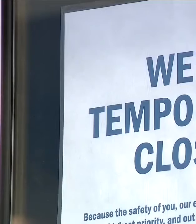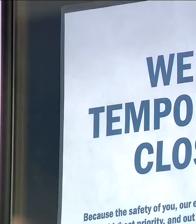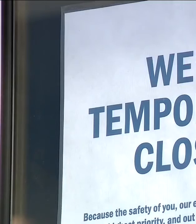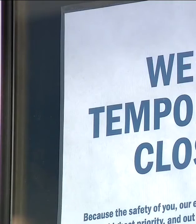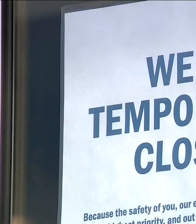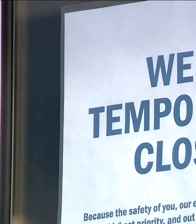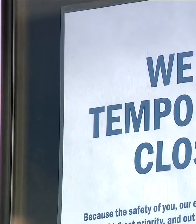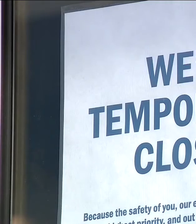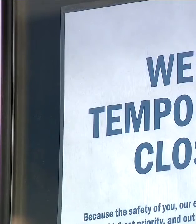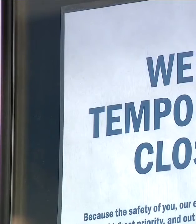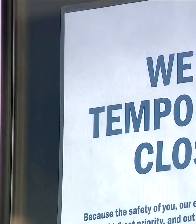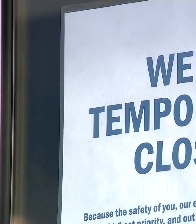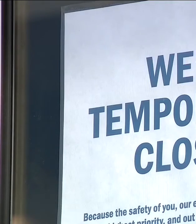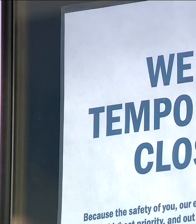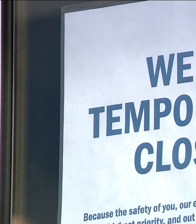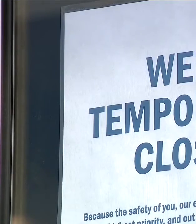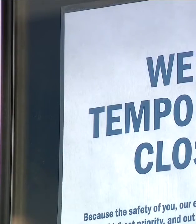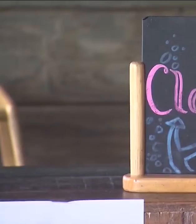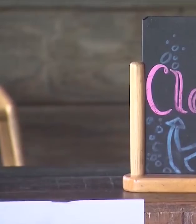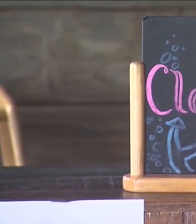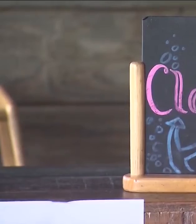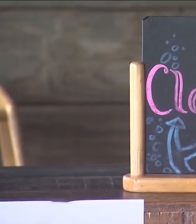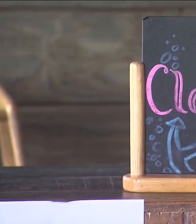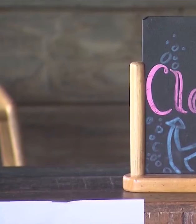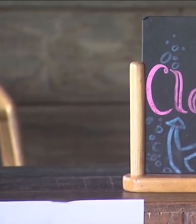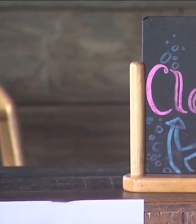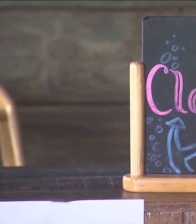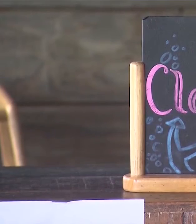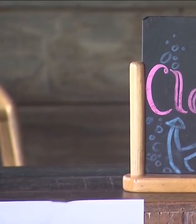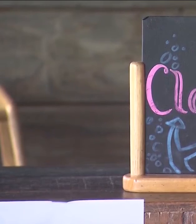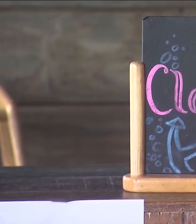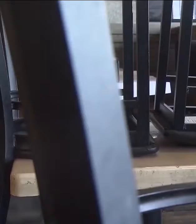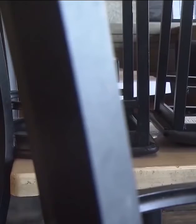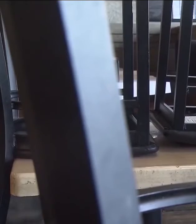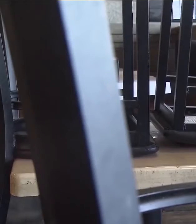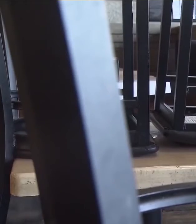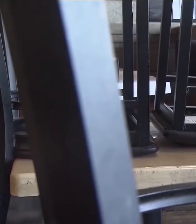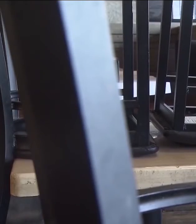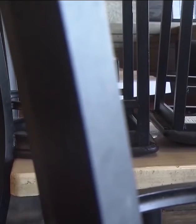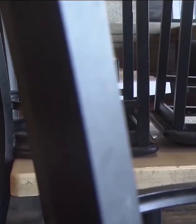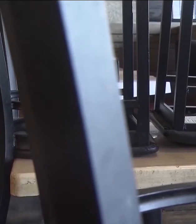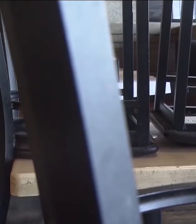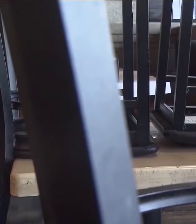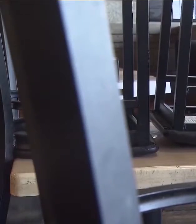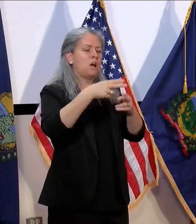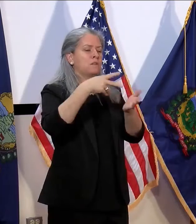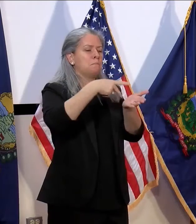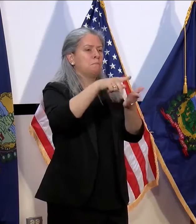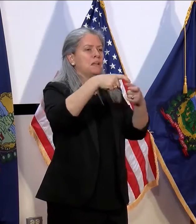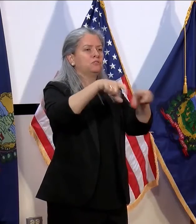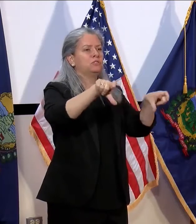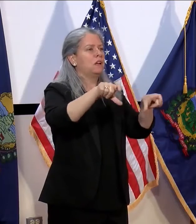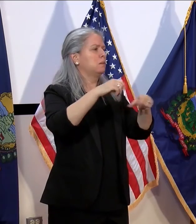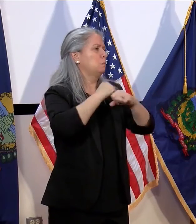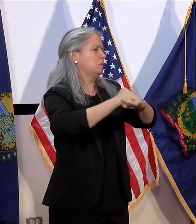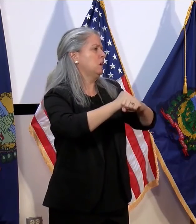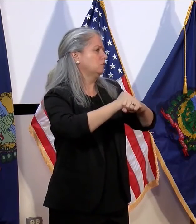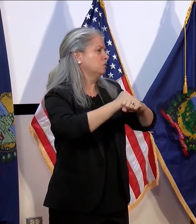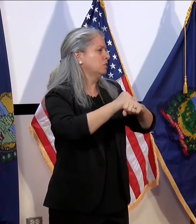FOR THE PAYCHECK PROTECTION PROGRAM AND COULD APPLY FOR A LOAN OF UP TO TEN MILLION DOLLARS.LINDSAY KURRLE"This